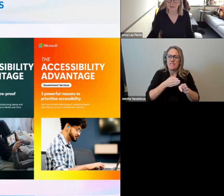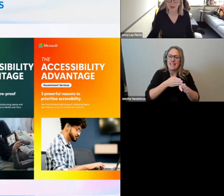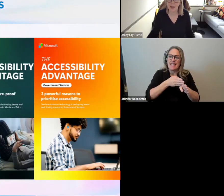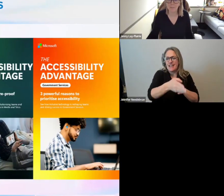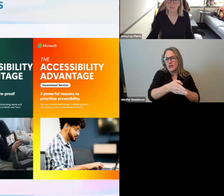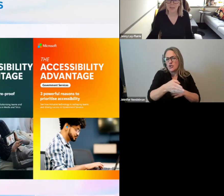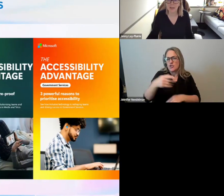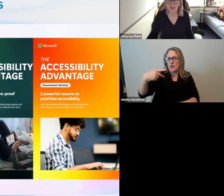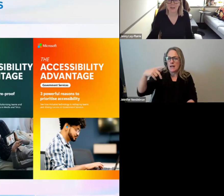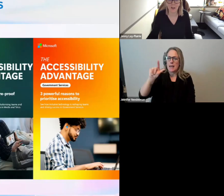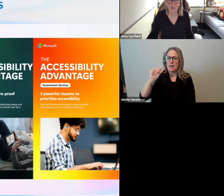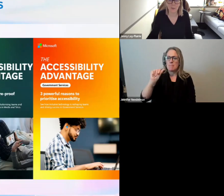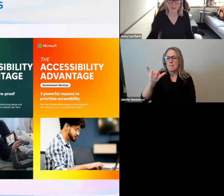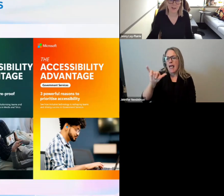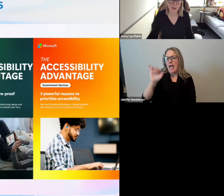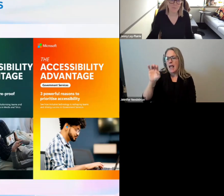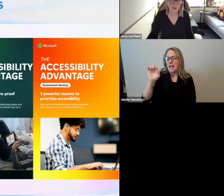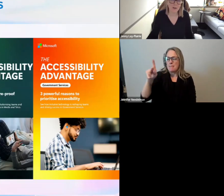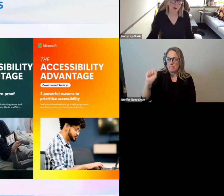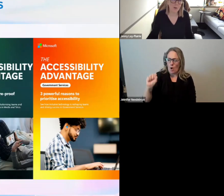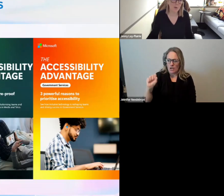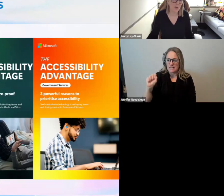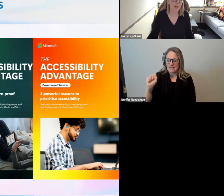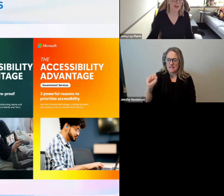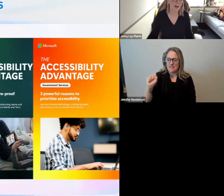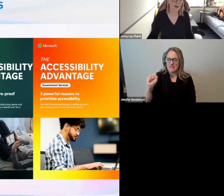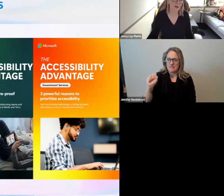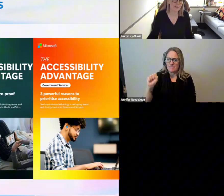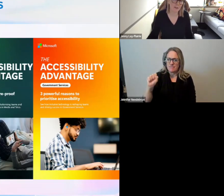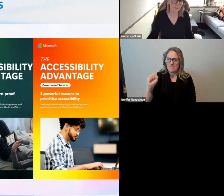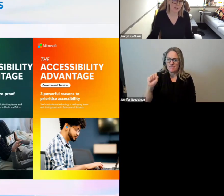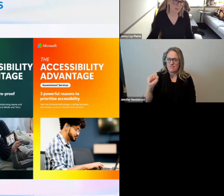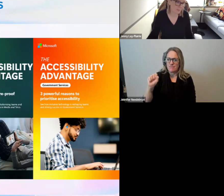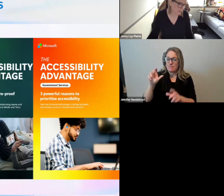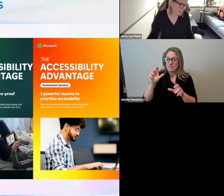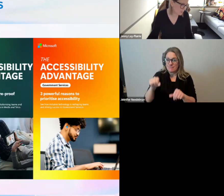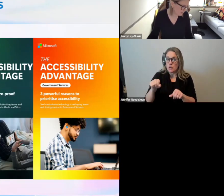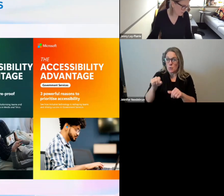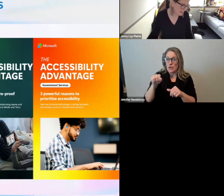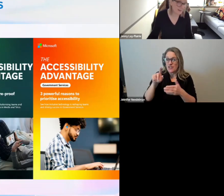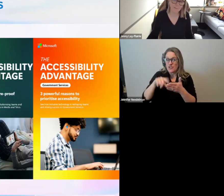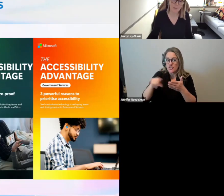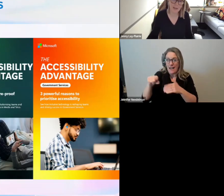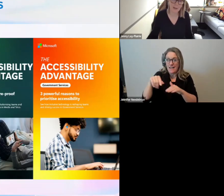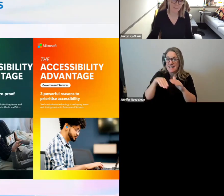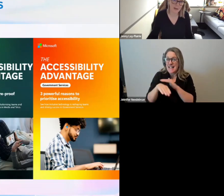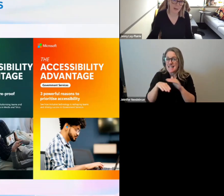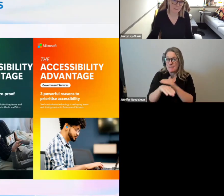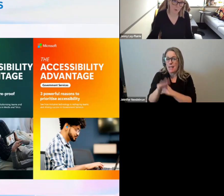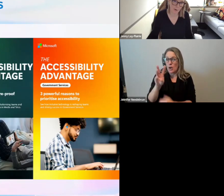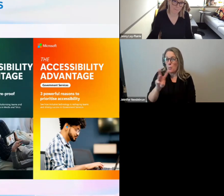media and government. But know, if you check out our accessibility website, you will find many, many more.